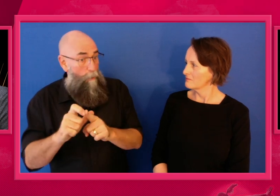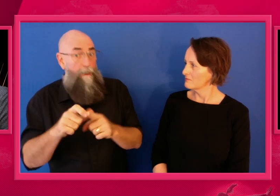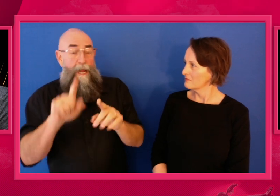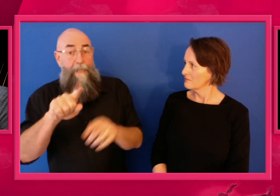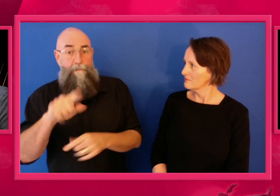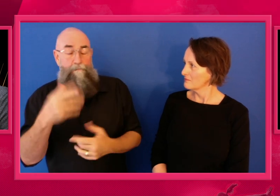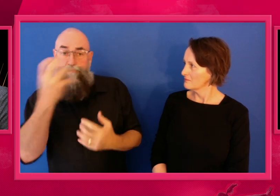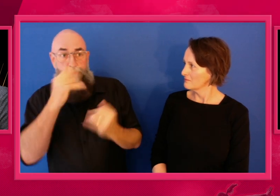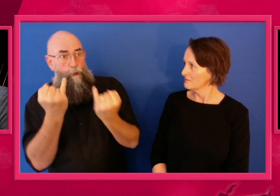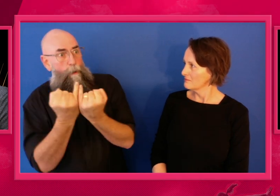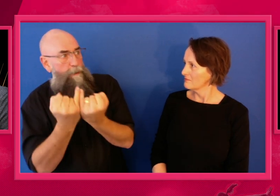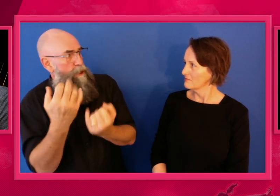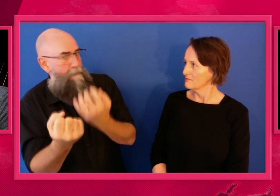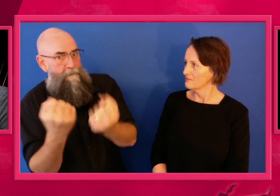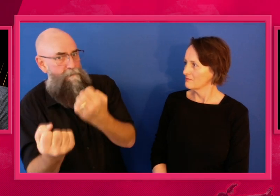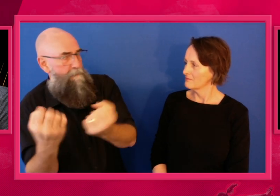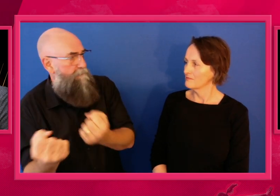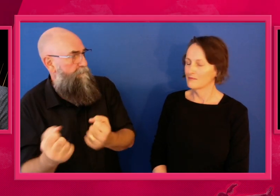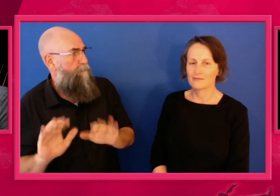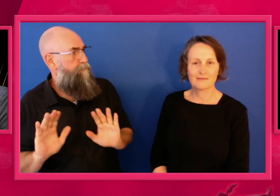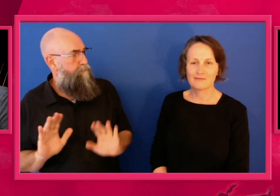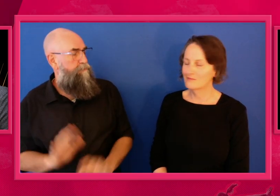Georgie Tunny: That was it. And that was, it was the competitive, competitiveness between